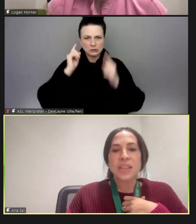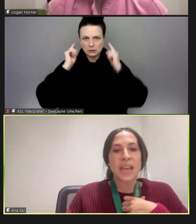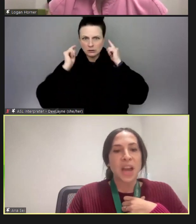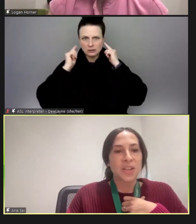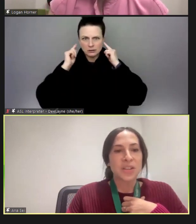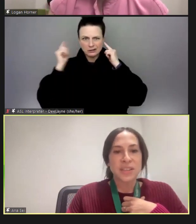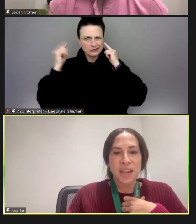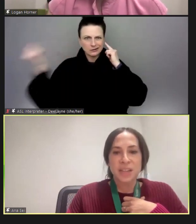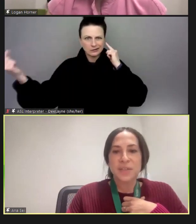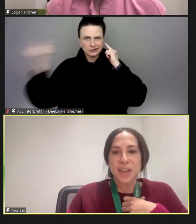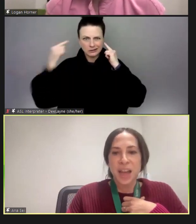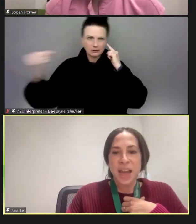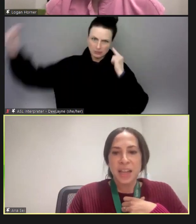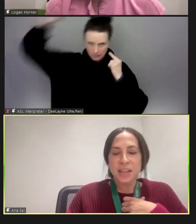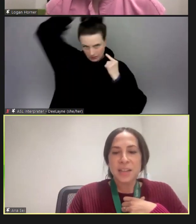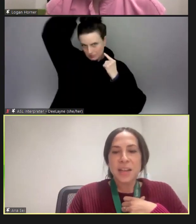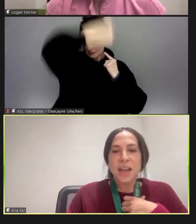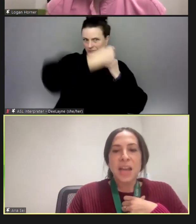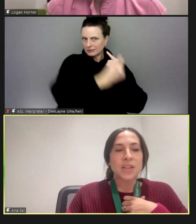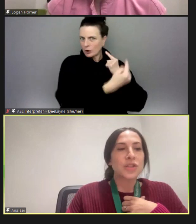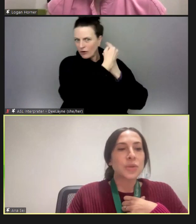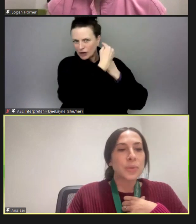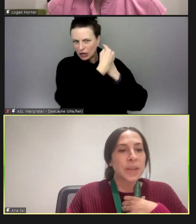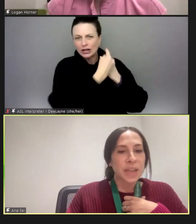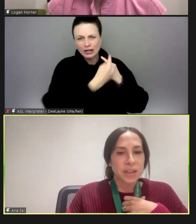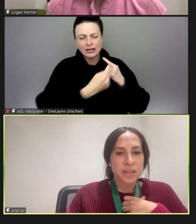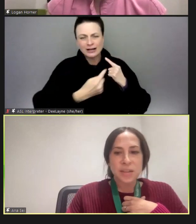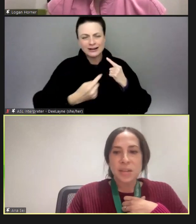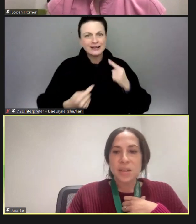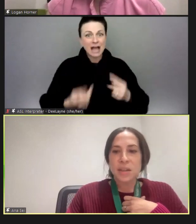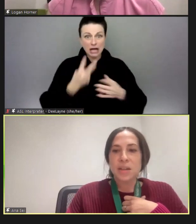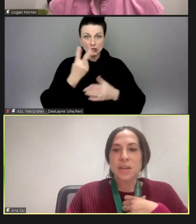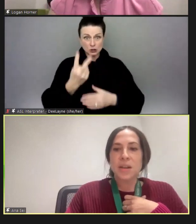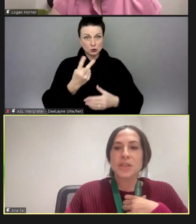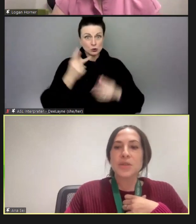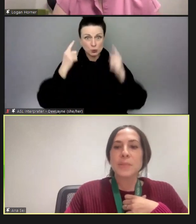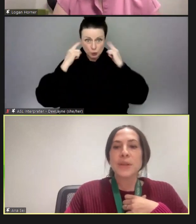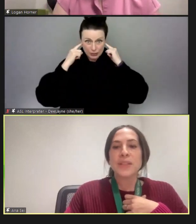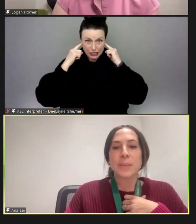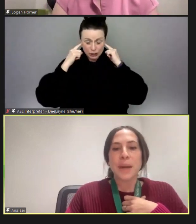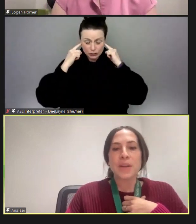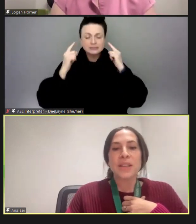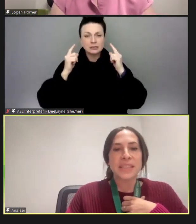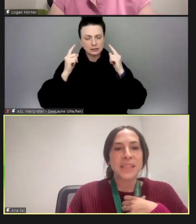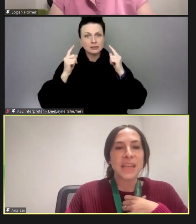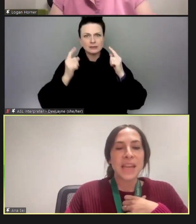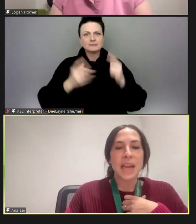the other side of the head and two ears